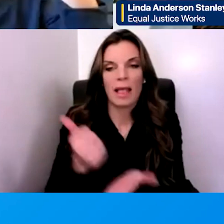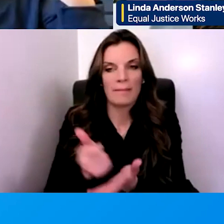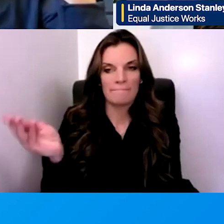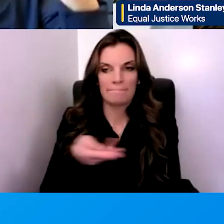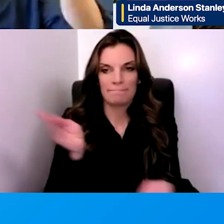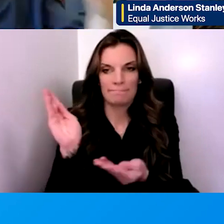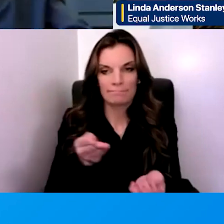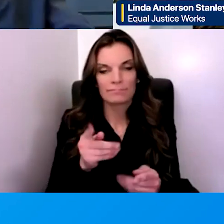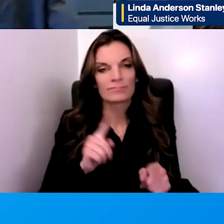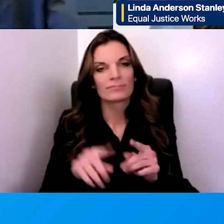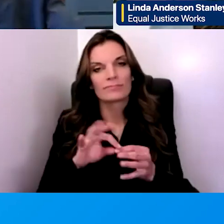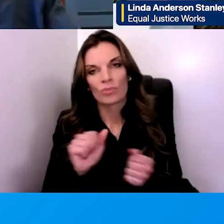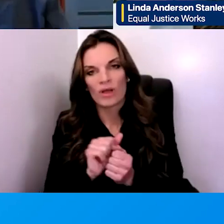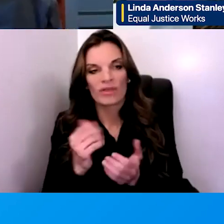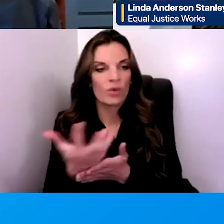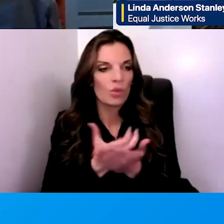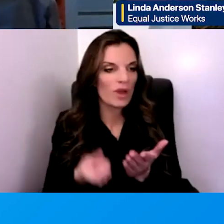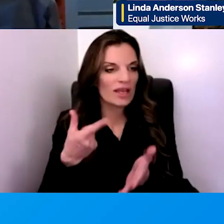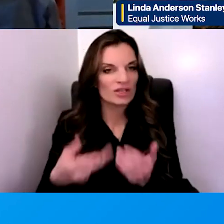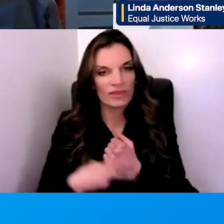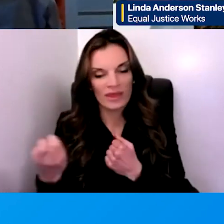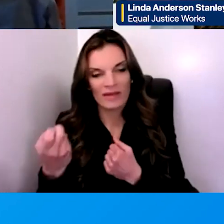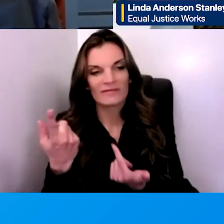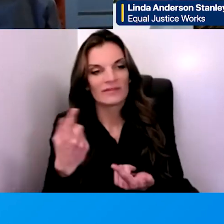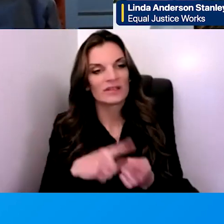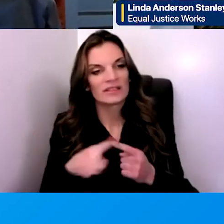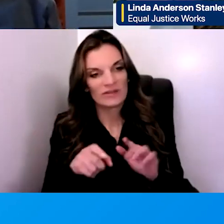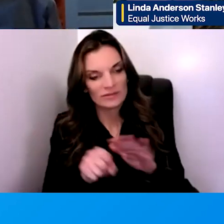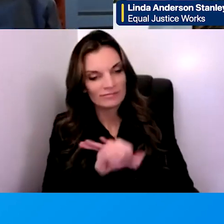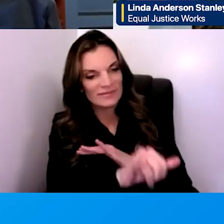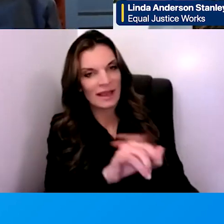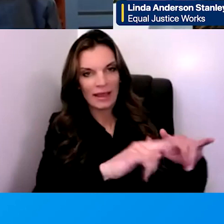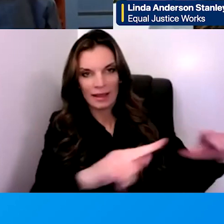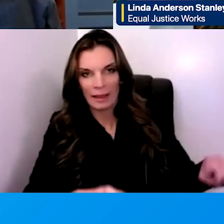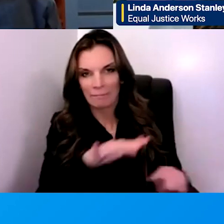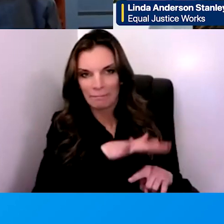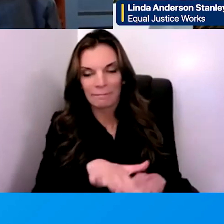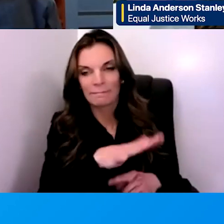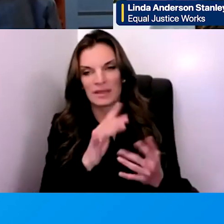evictions and scams and wage thefts and problems with guardianship and the list goes on.